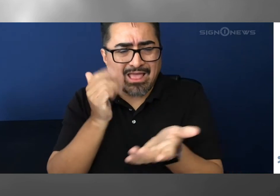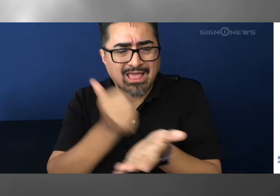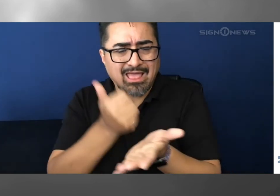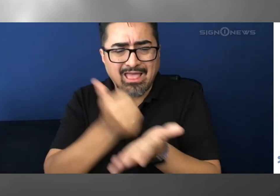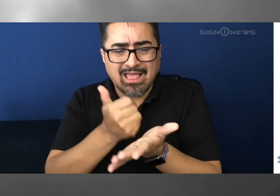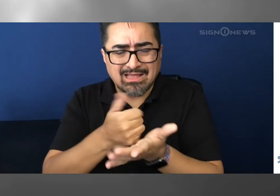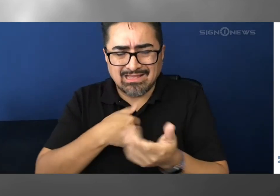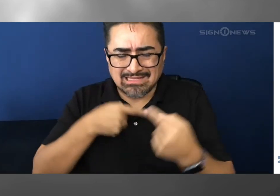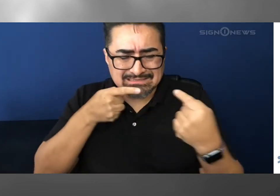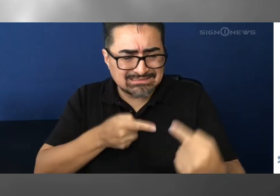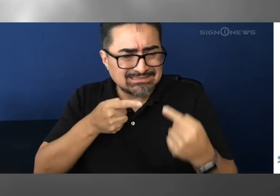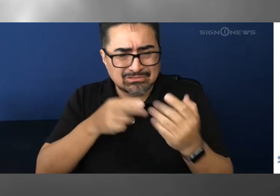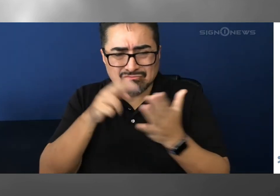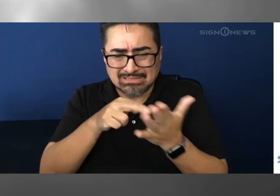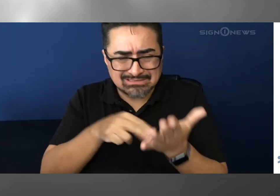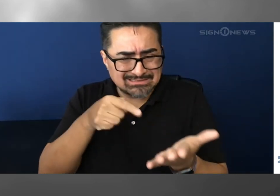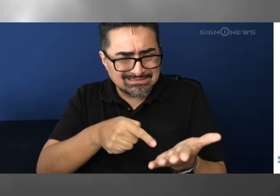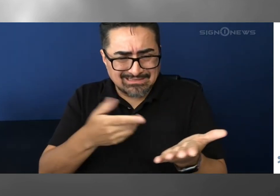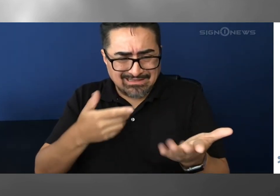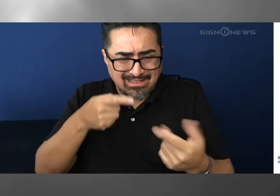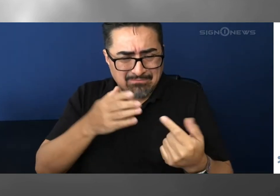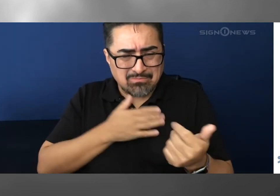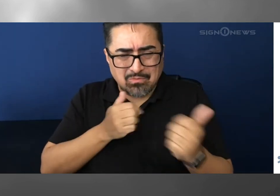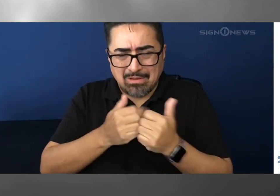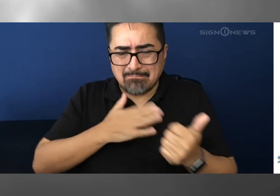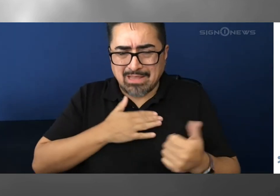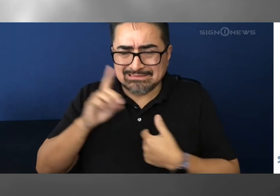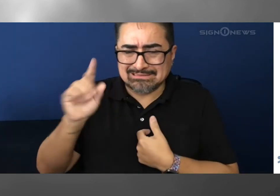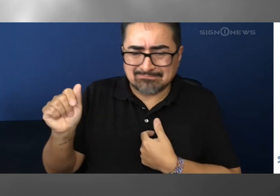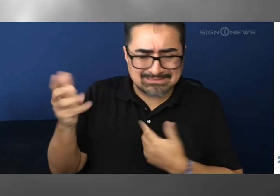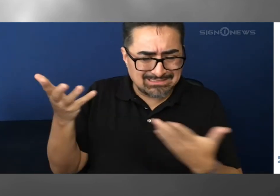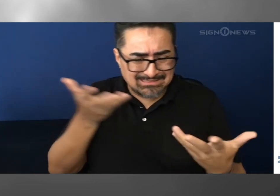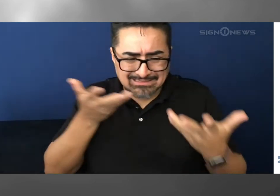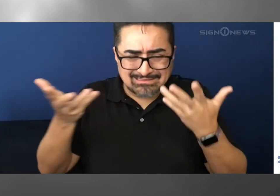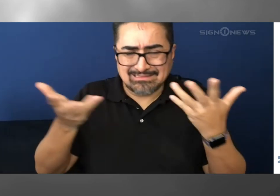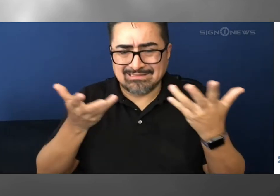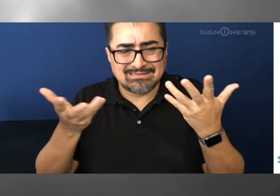requesting an absentee ballot or any other voting and disability-related issues.